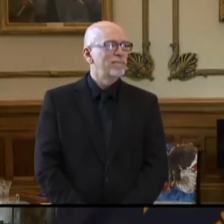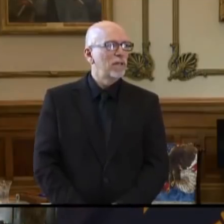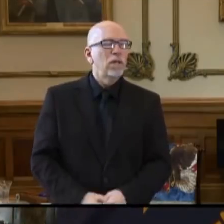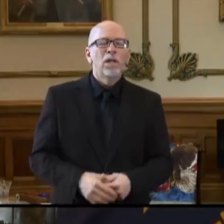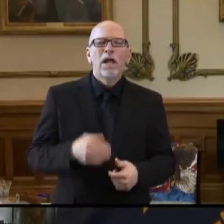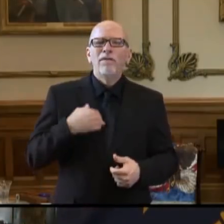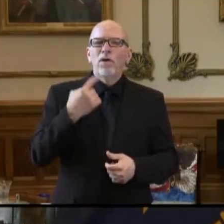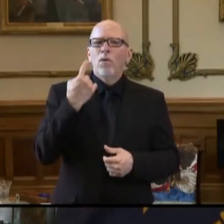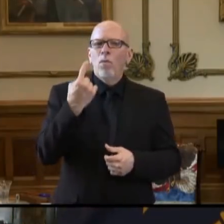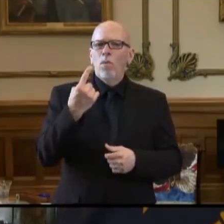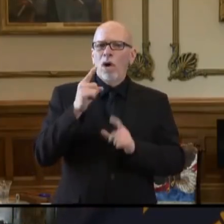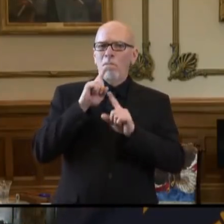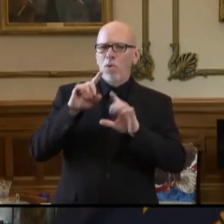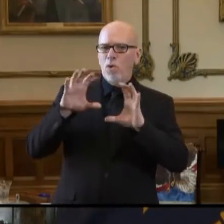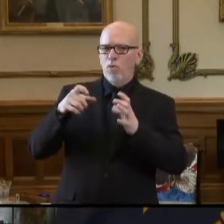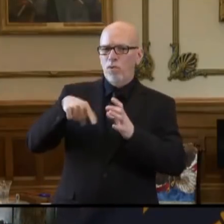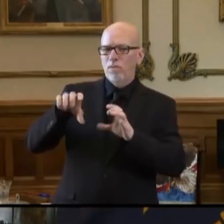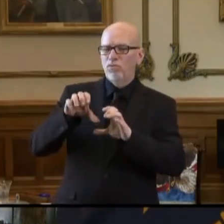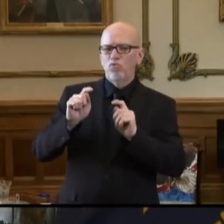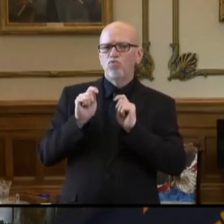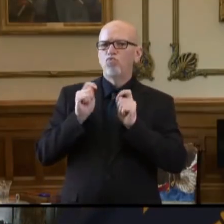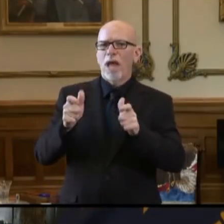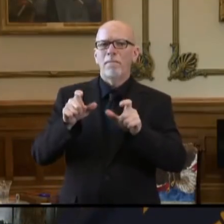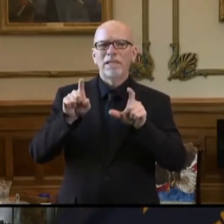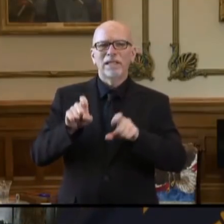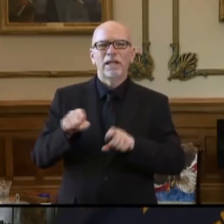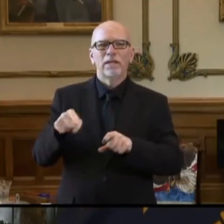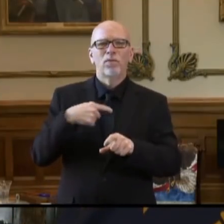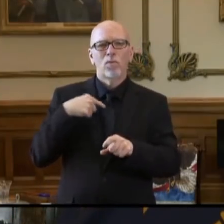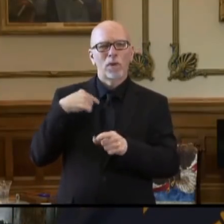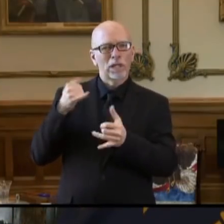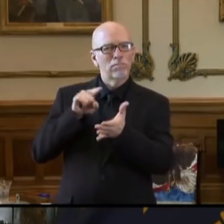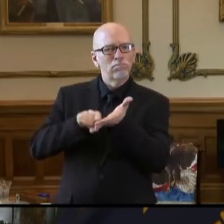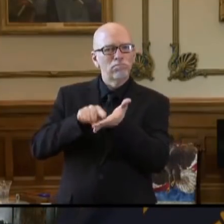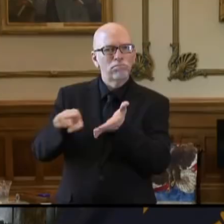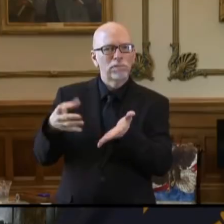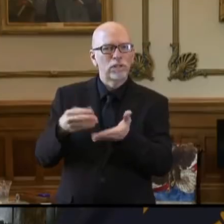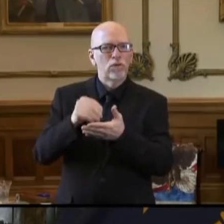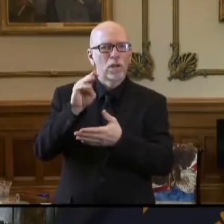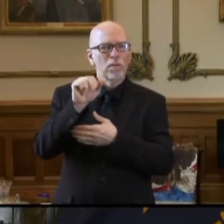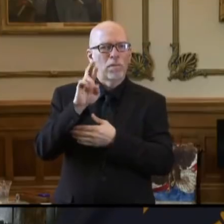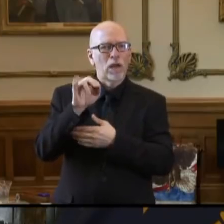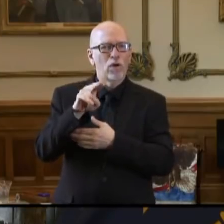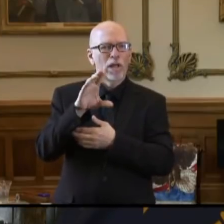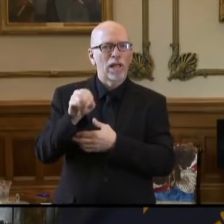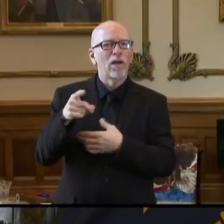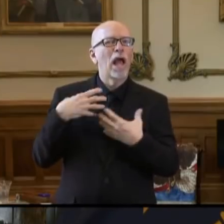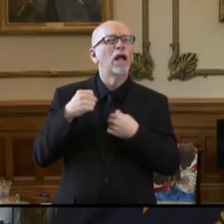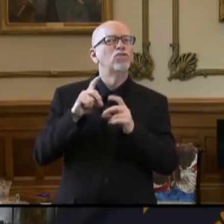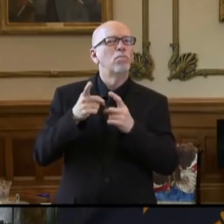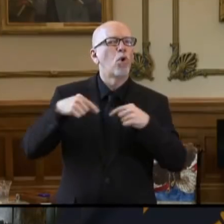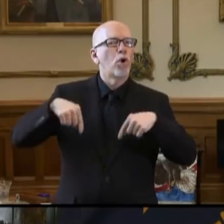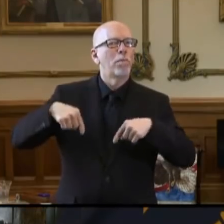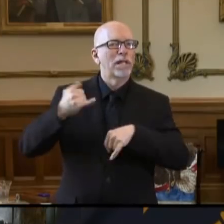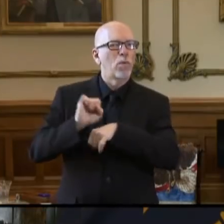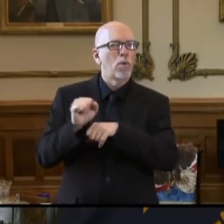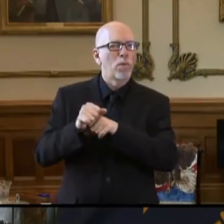BUCKLEY. WE THINK THAT OF ONE REPORTED GROUP THAT'S DOING